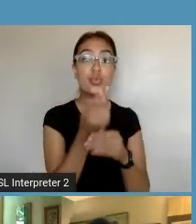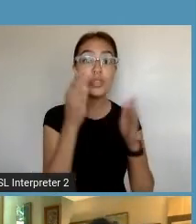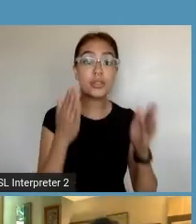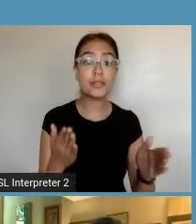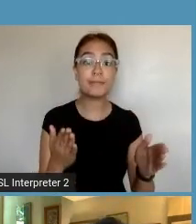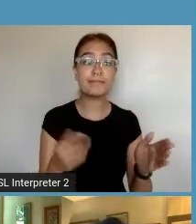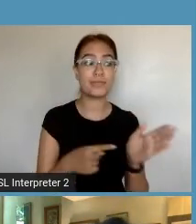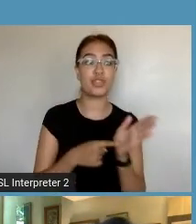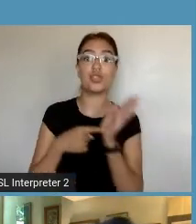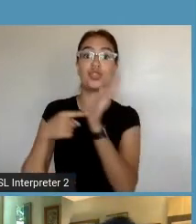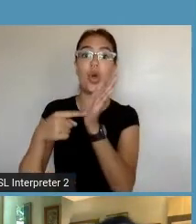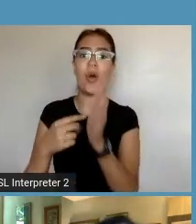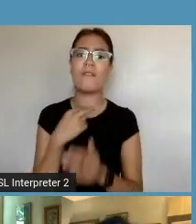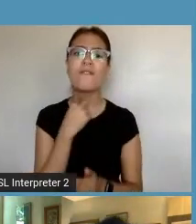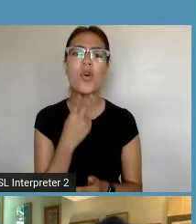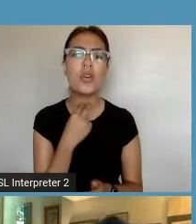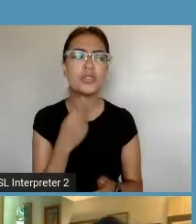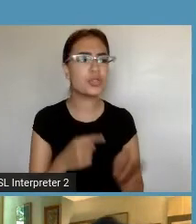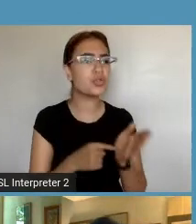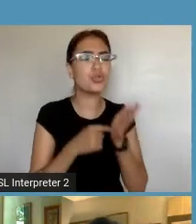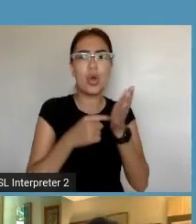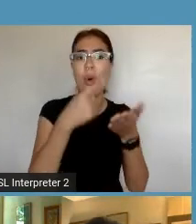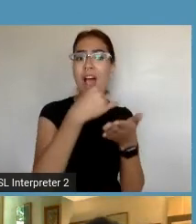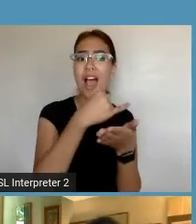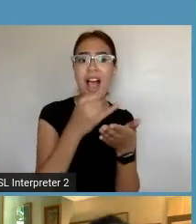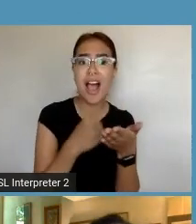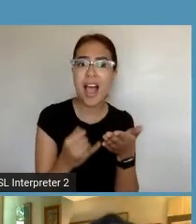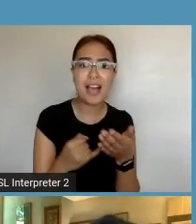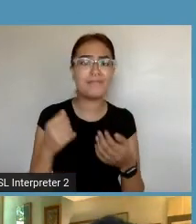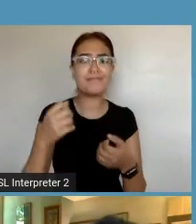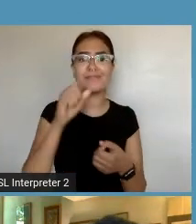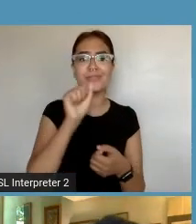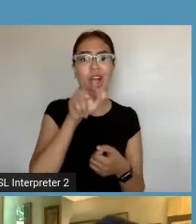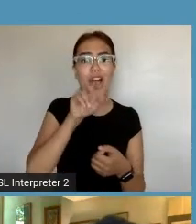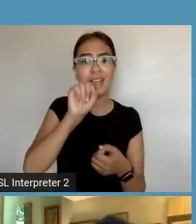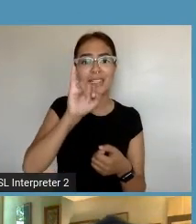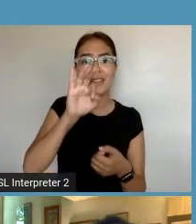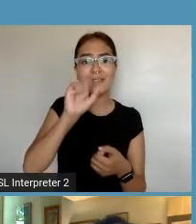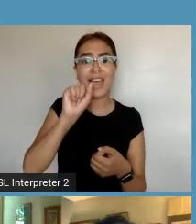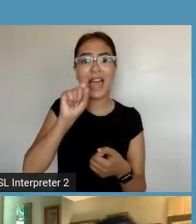history and artifacts that tell stories and resonate at home and abroad. We want to provide a